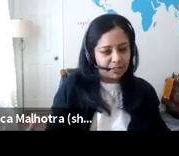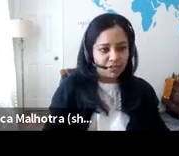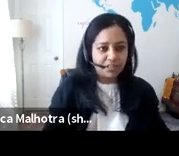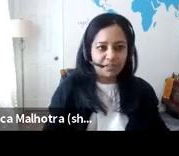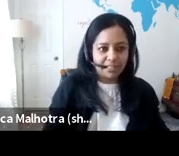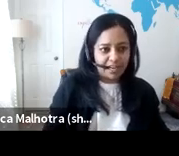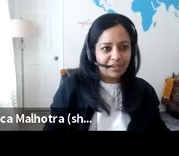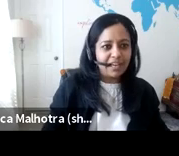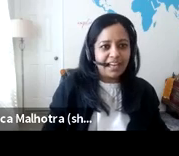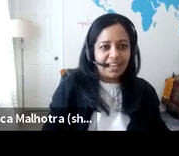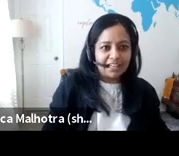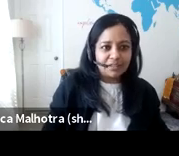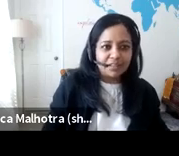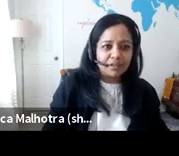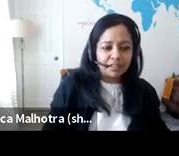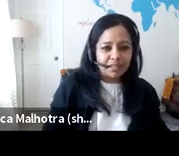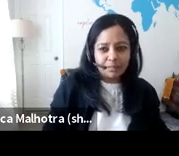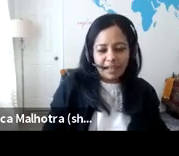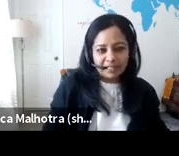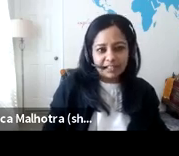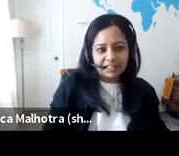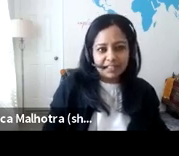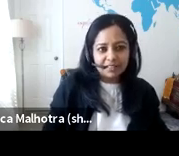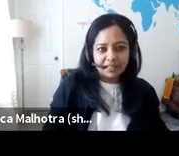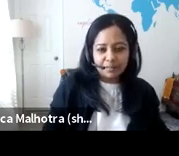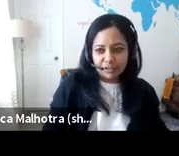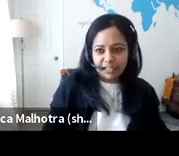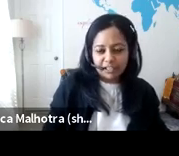the ones you see right now and there will only be the panel, the moderator, and ASL